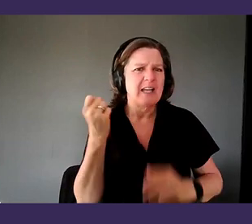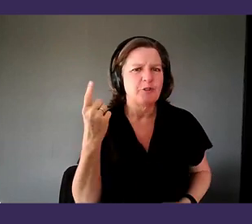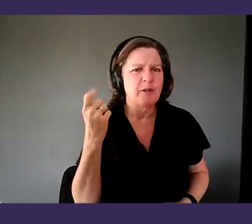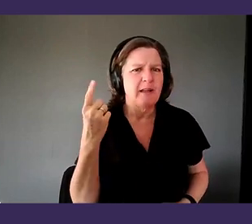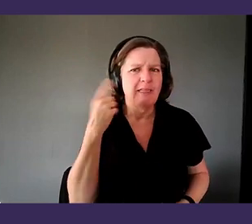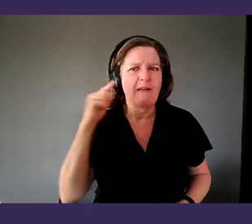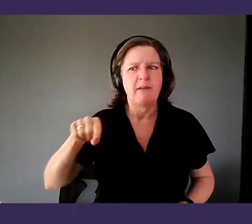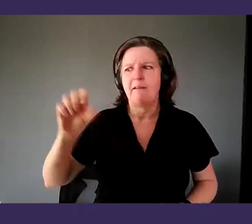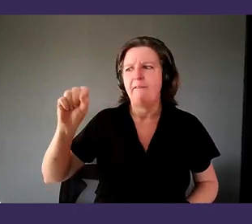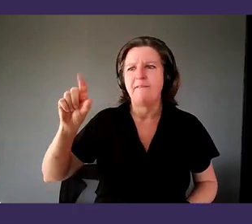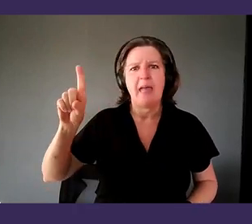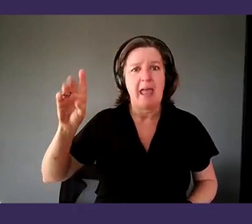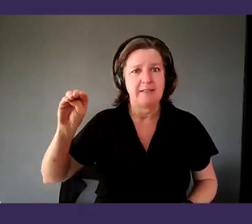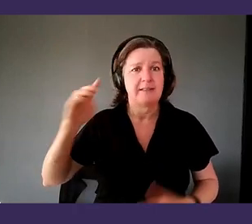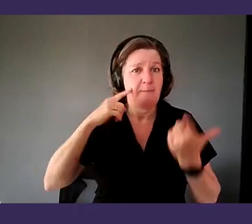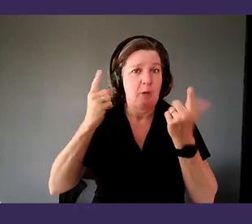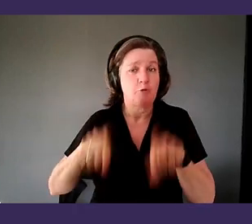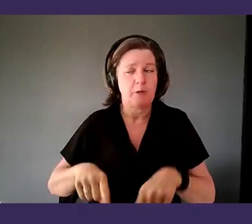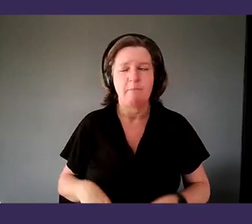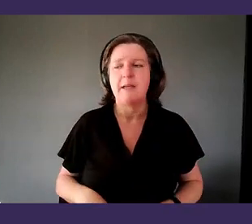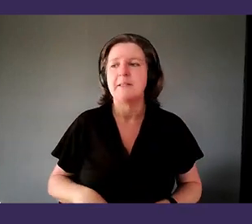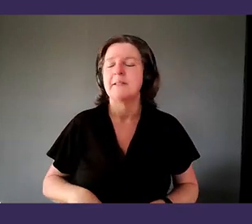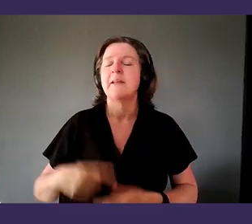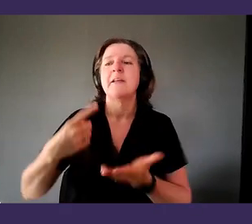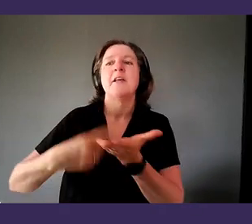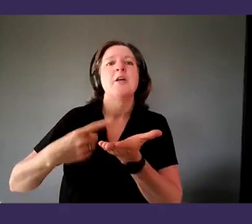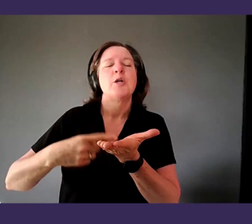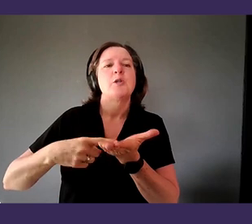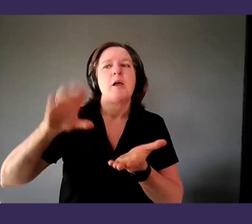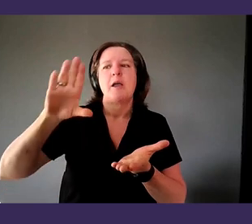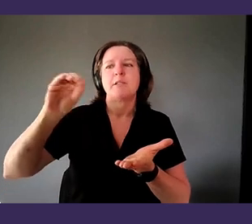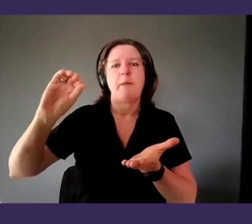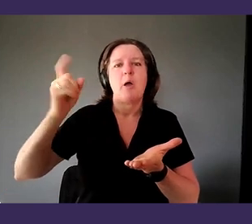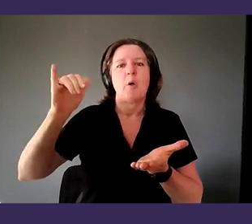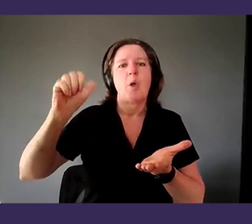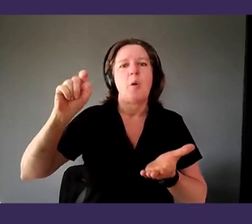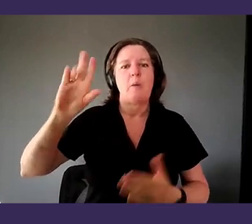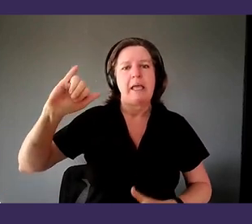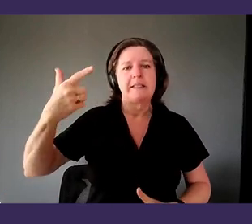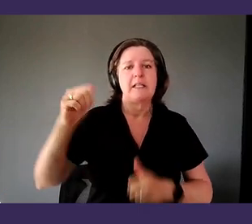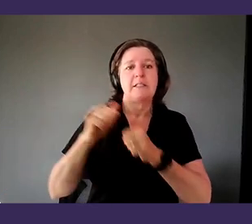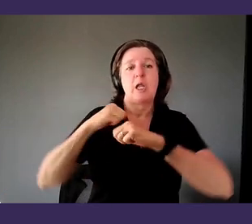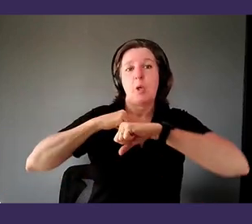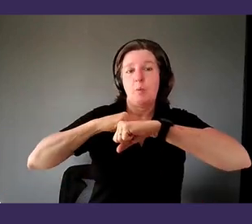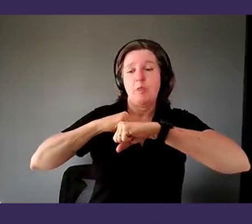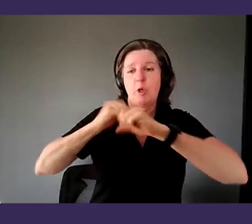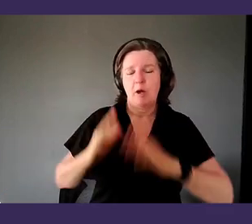that talks about coexisting with a guardianship and the guardian signature,